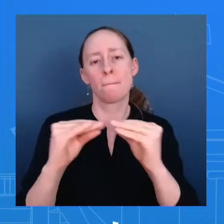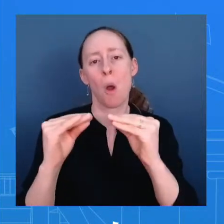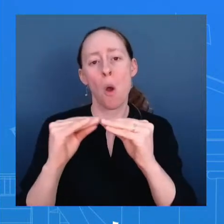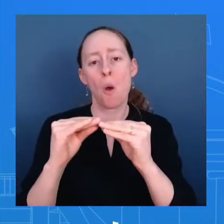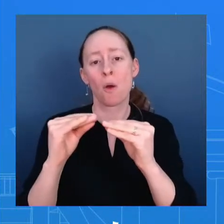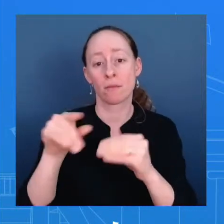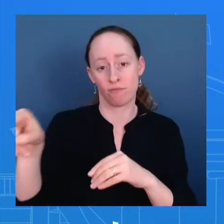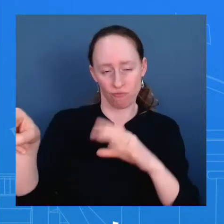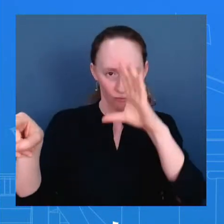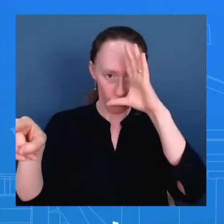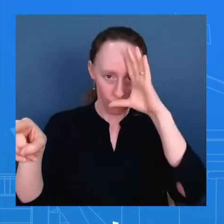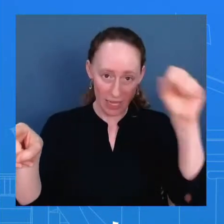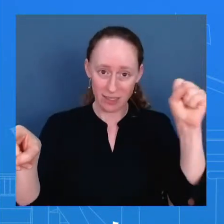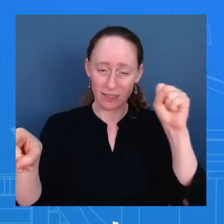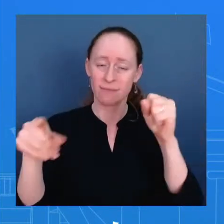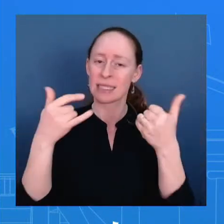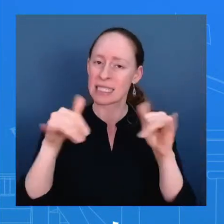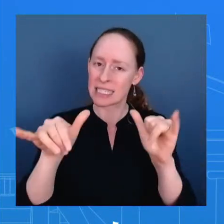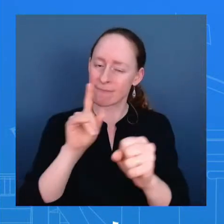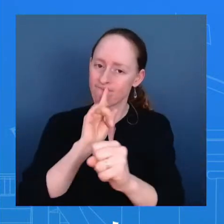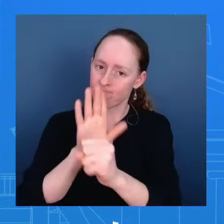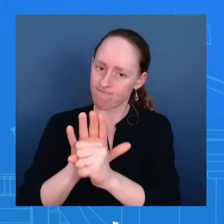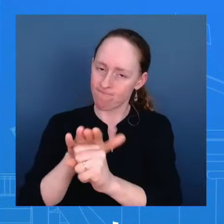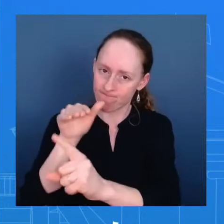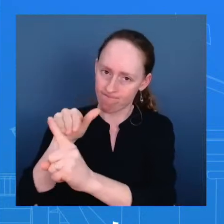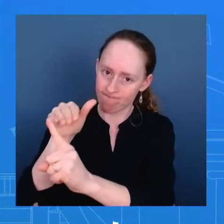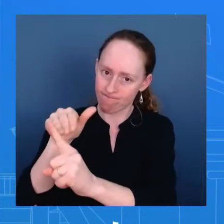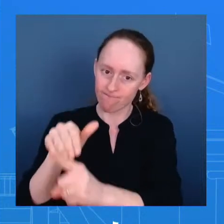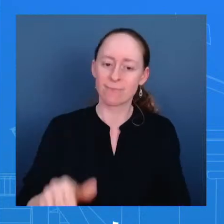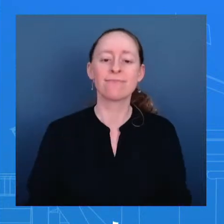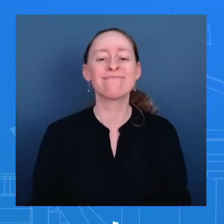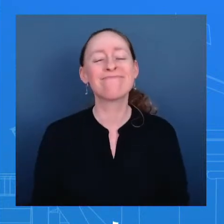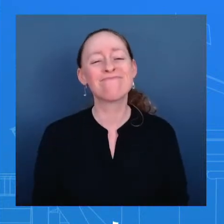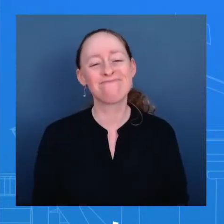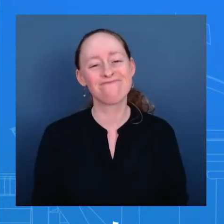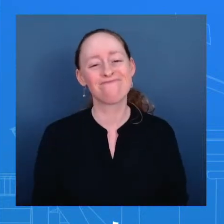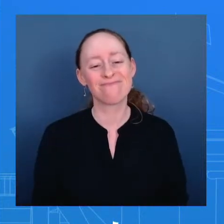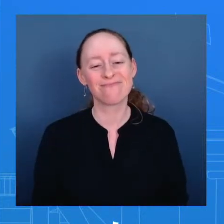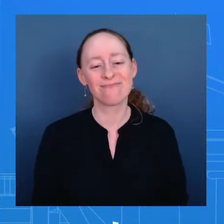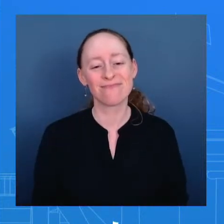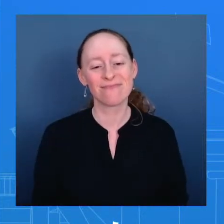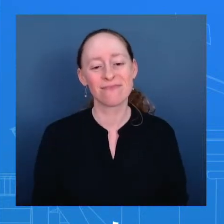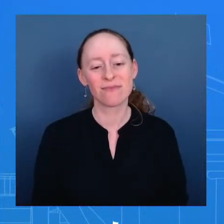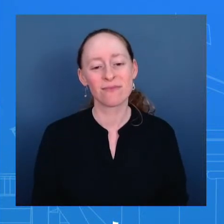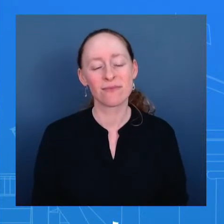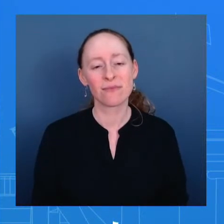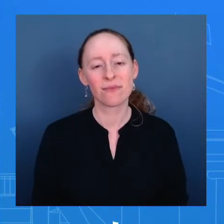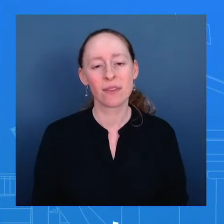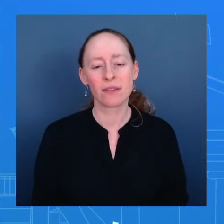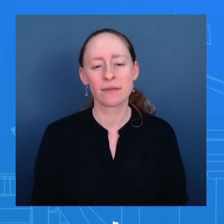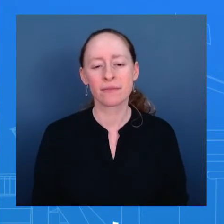That's what I will speak to. Go ahead, Nadia. No, I know you have follow-ups. Go ahead. The Press: Just want to follow up actually, on the humanitarian aid.